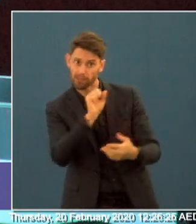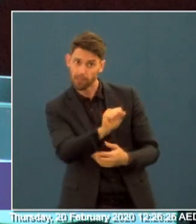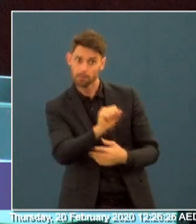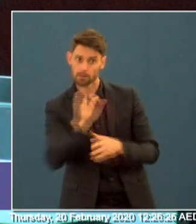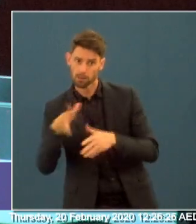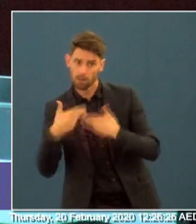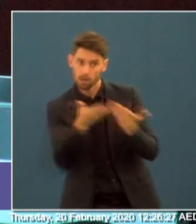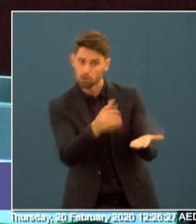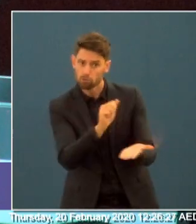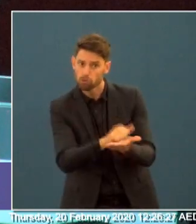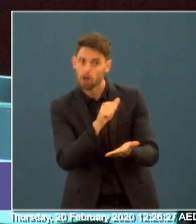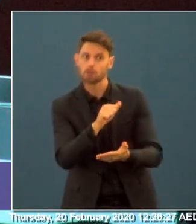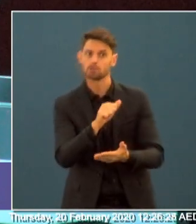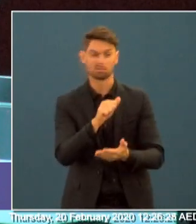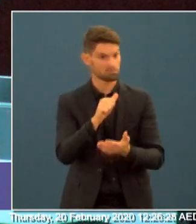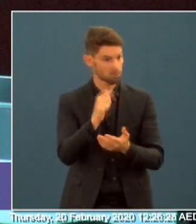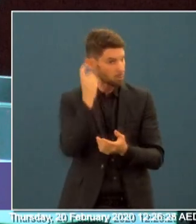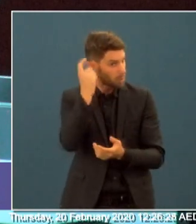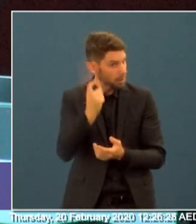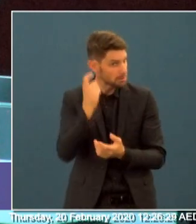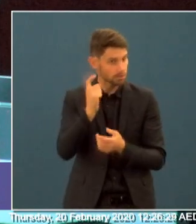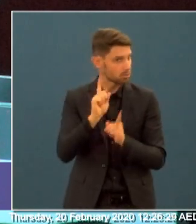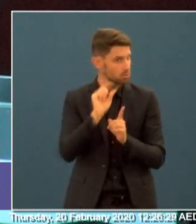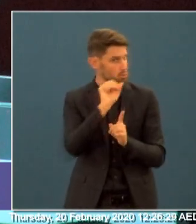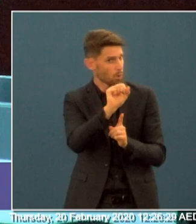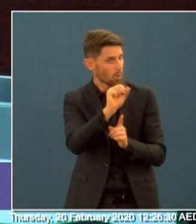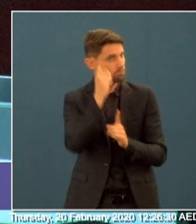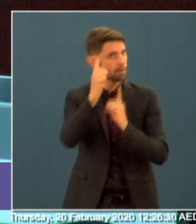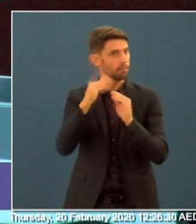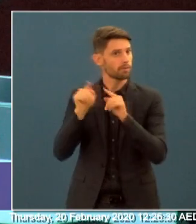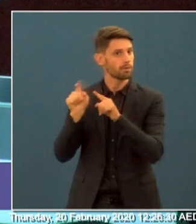And does that have any bearing on issues in relation to preventative health?